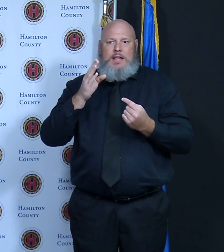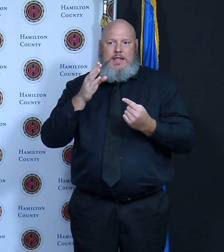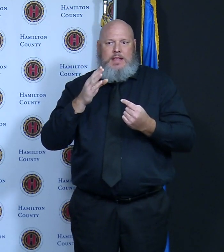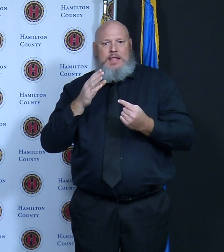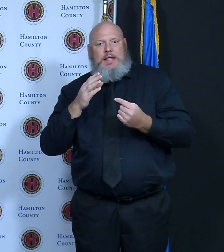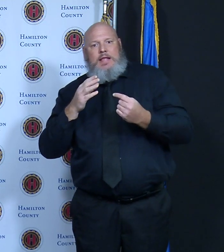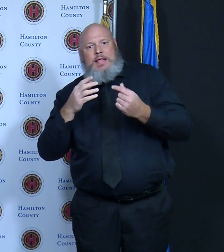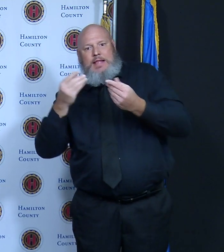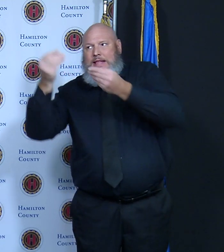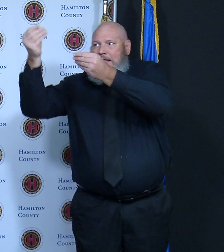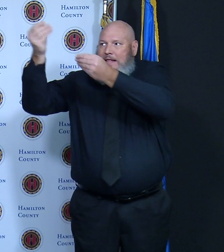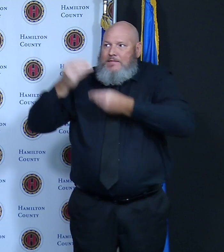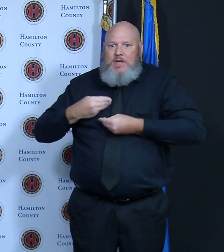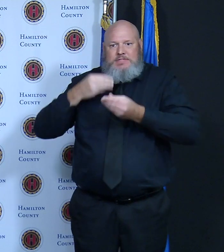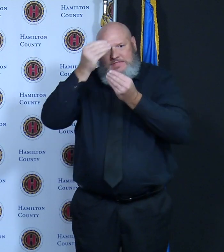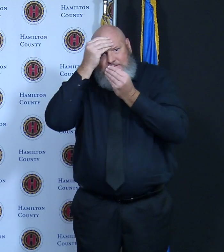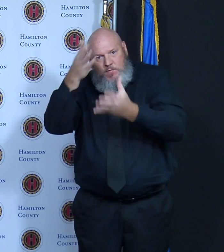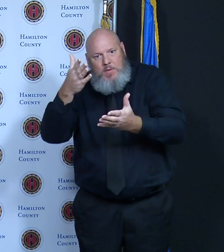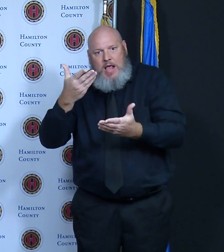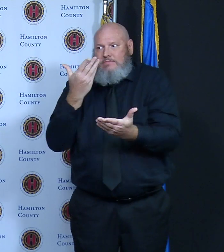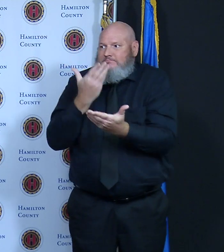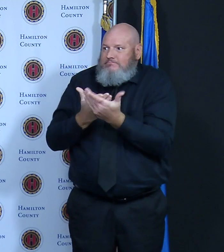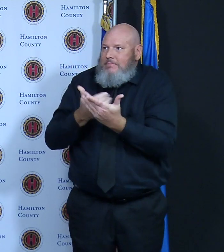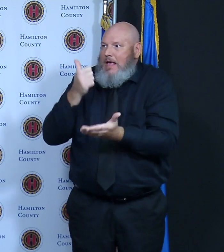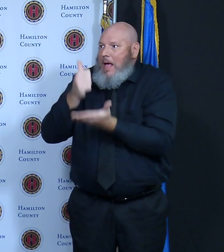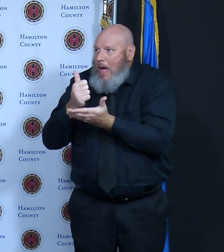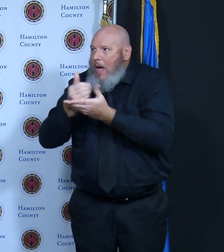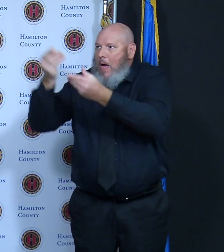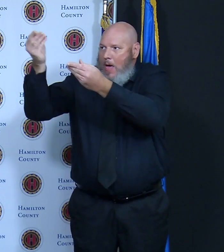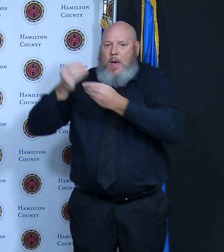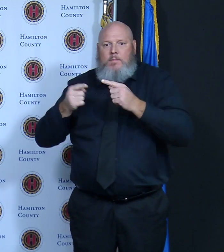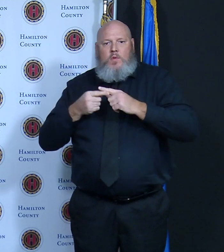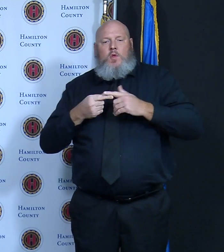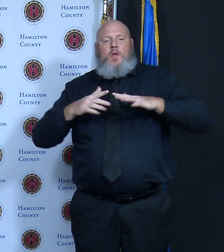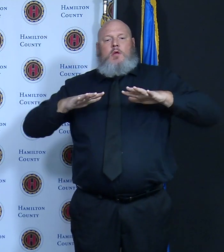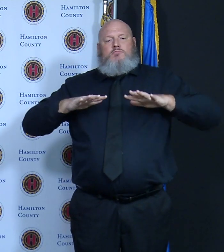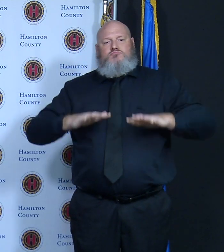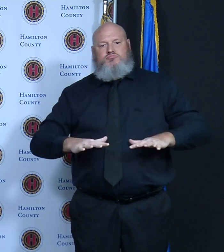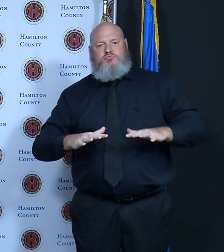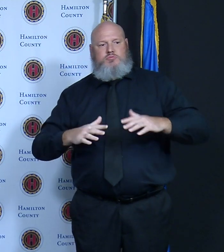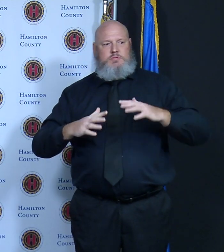businesses in our community and so as you know I believe the federal package